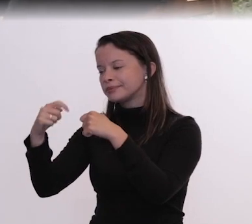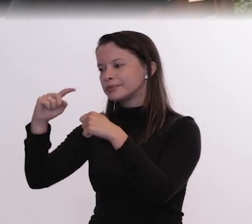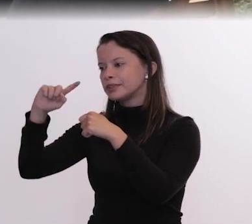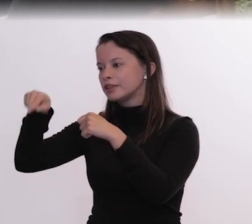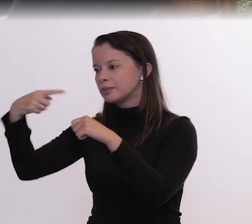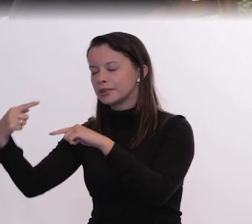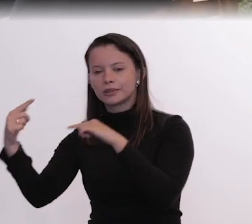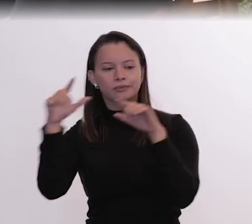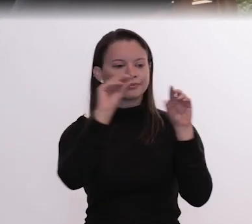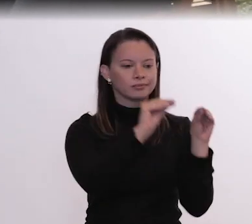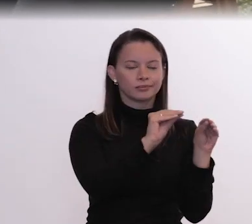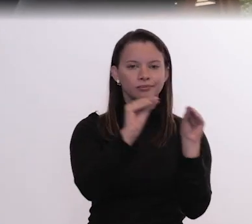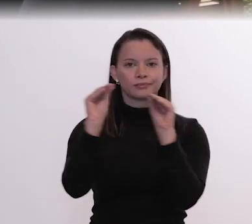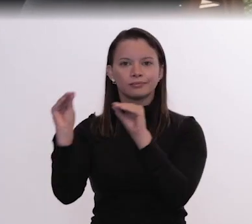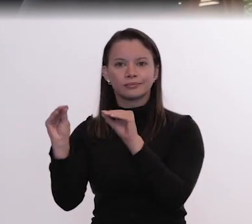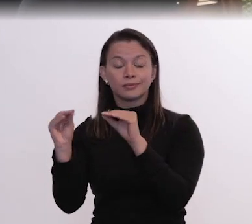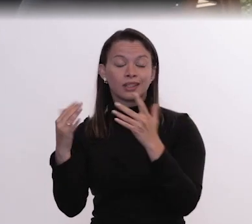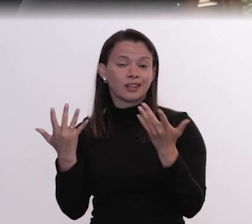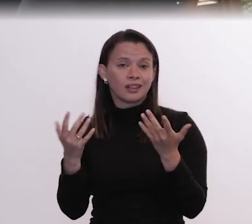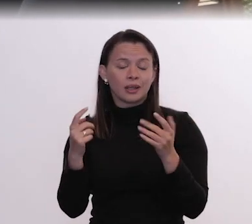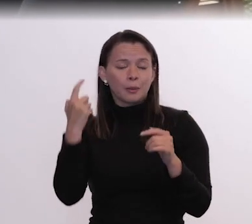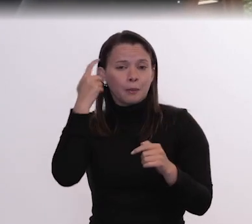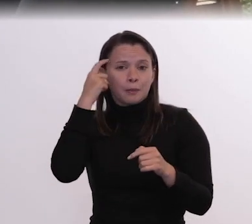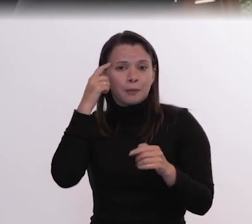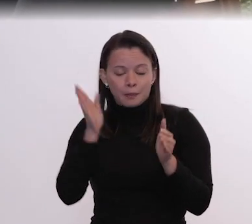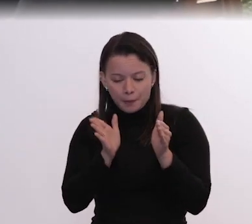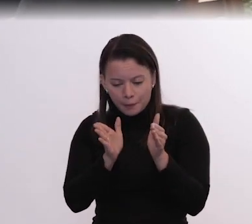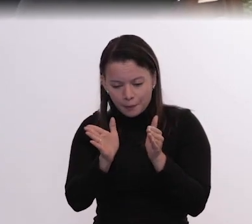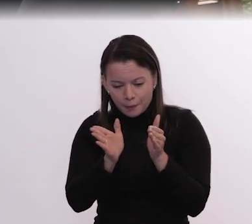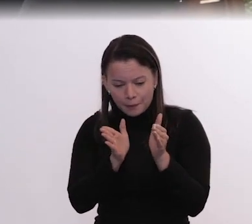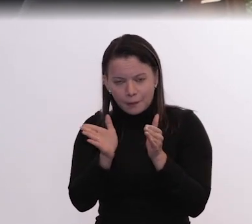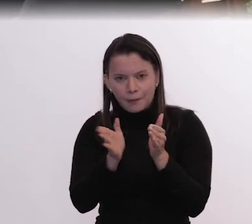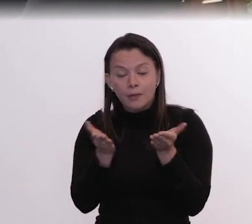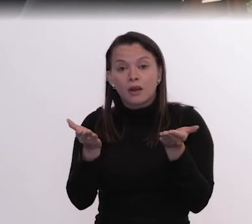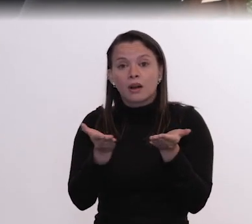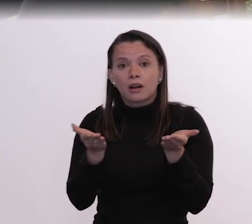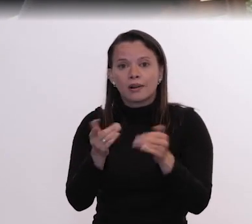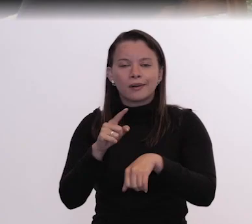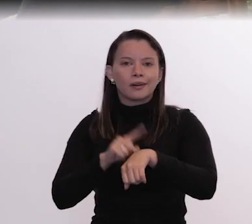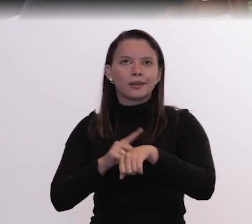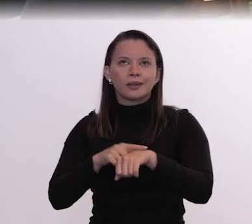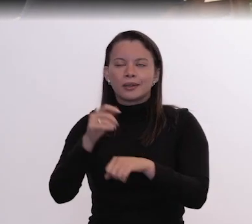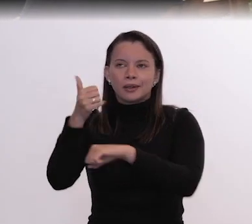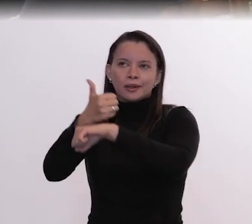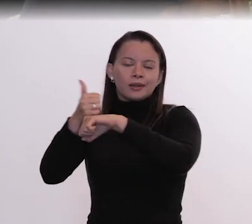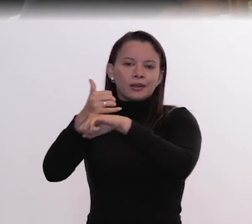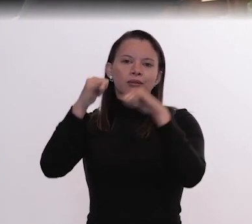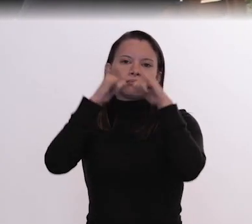a long-term planning, it is done because some marketer said that if you do this